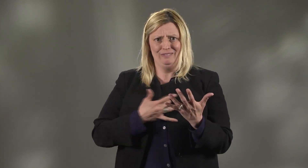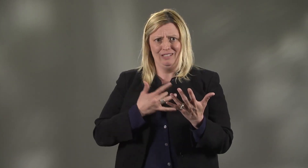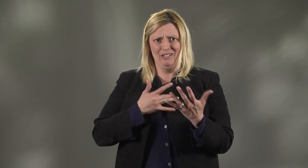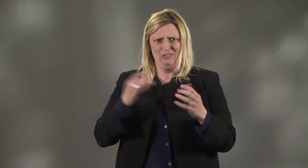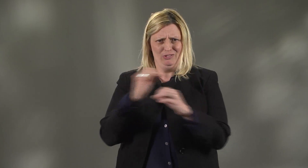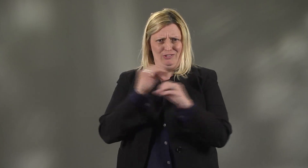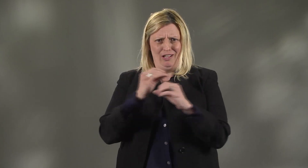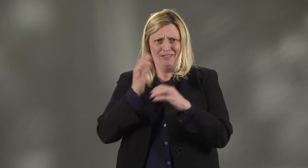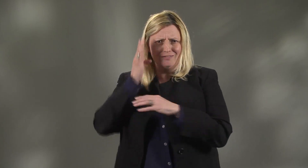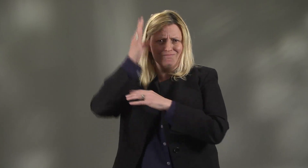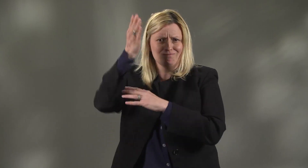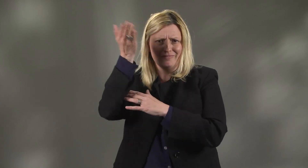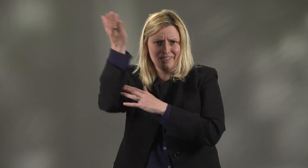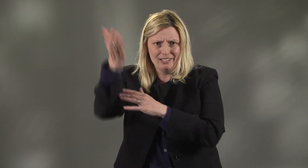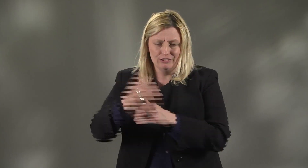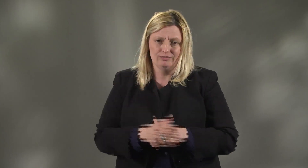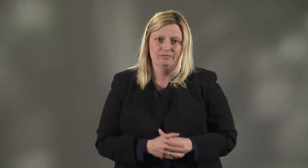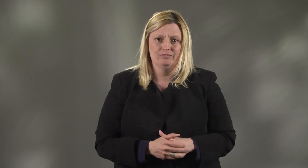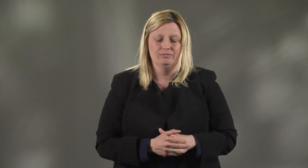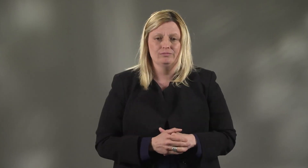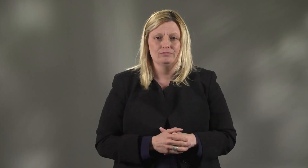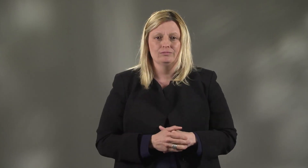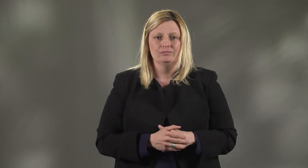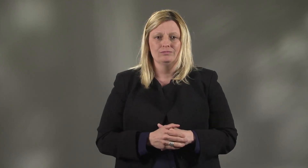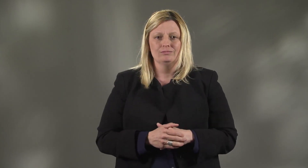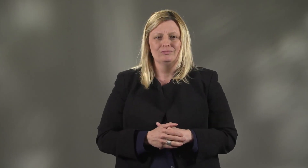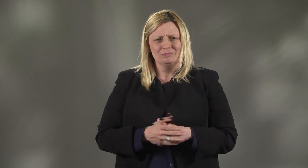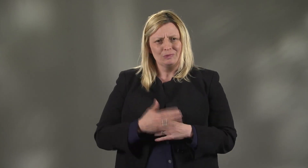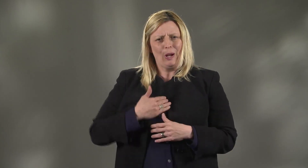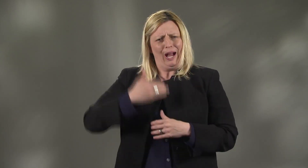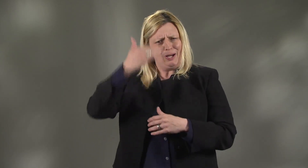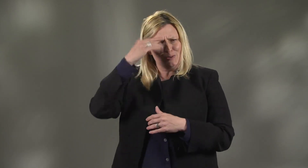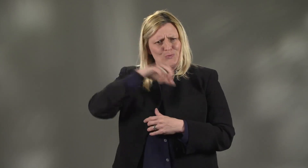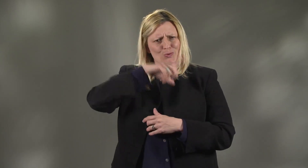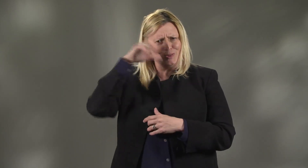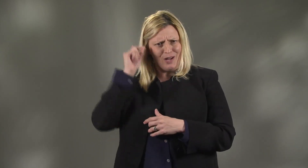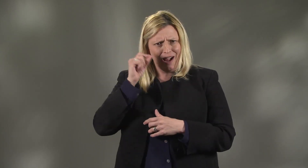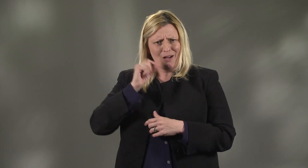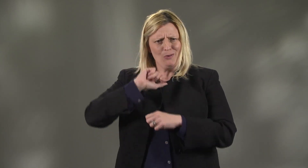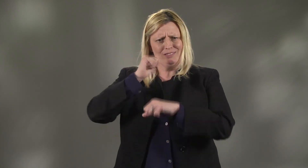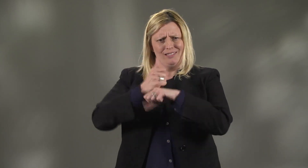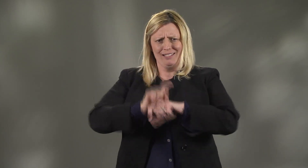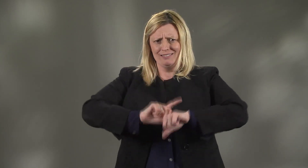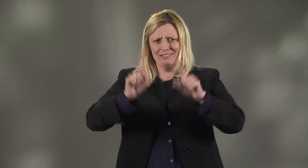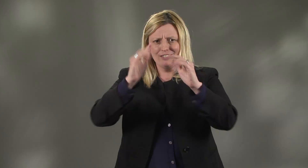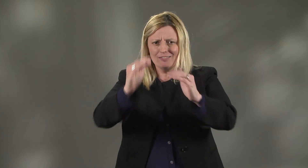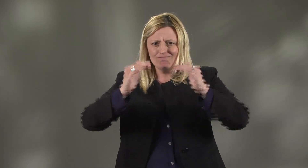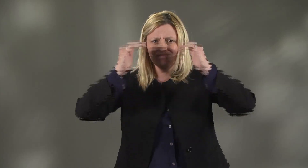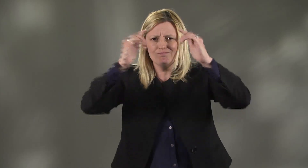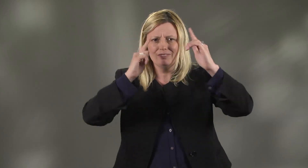"and there was nothing out there for you in that place." He said, "I knew that Gallaudet would set a different,